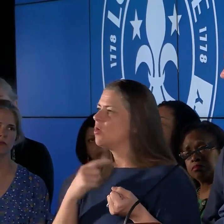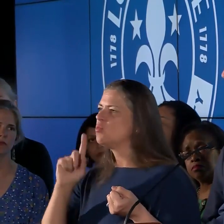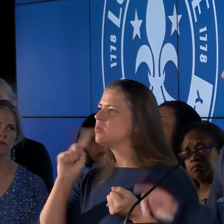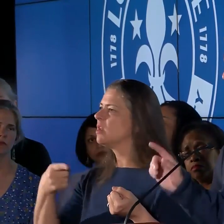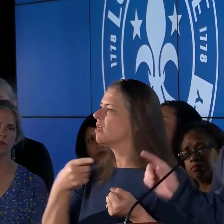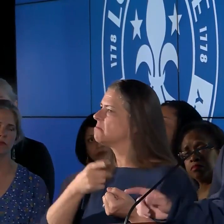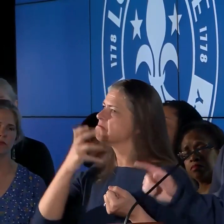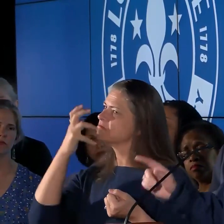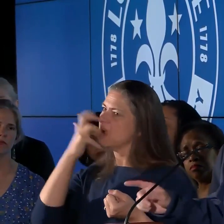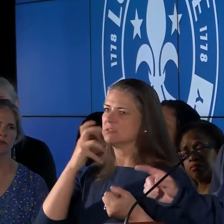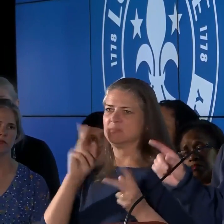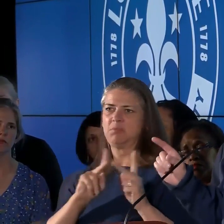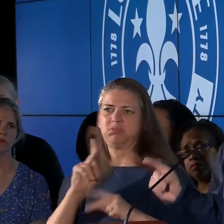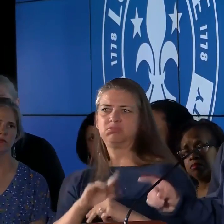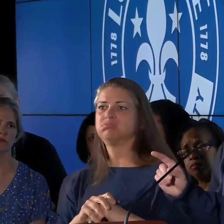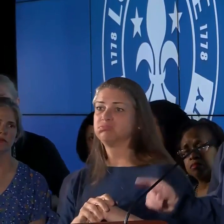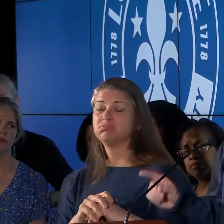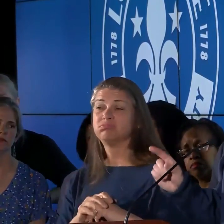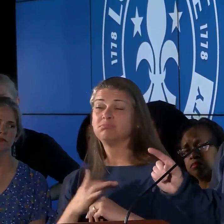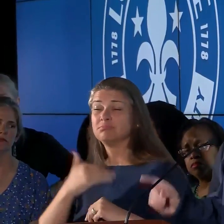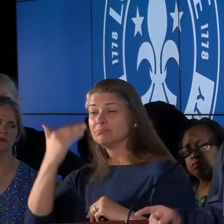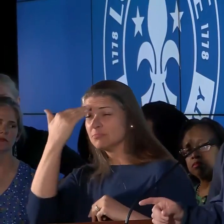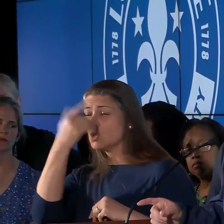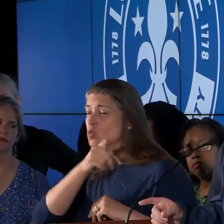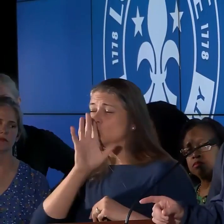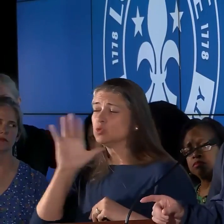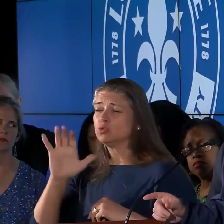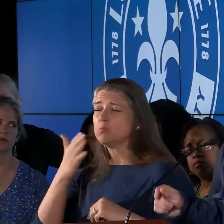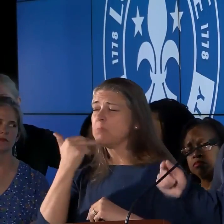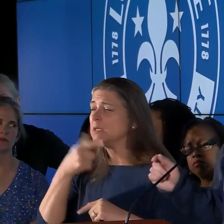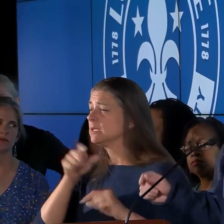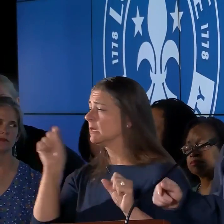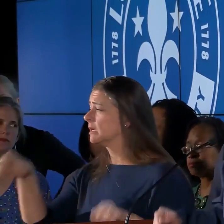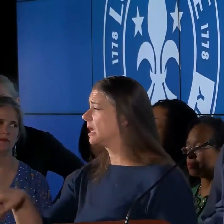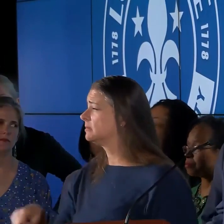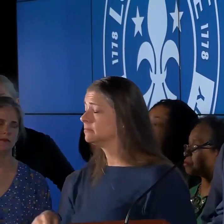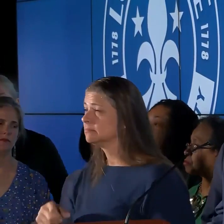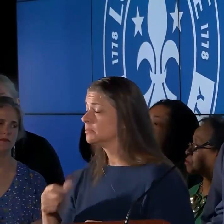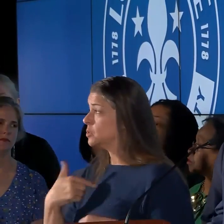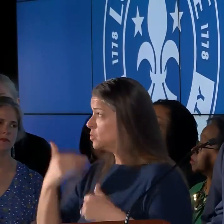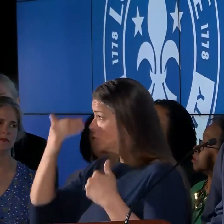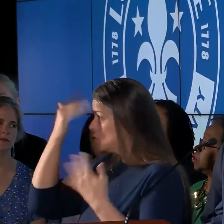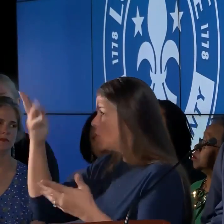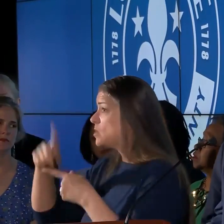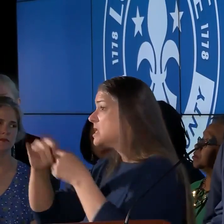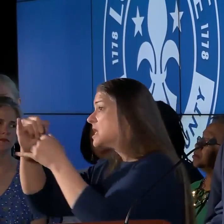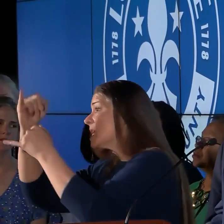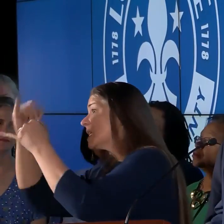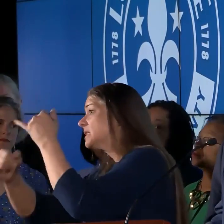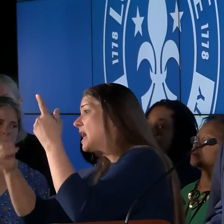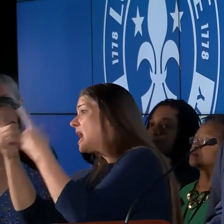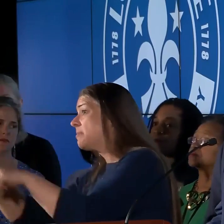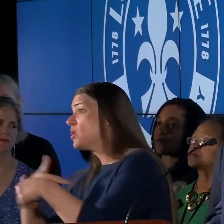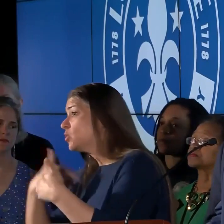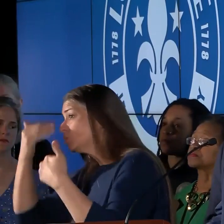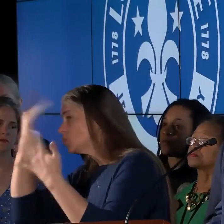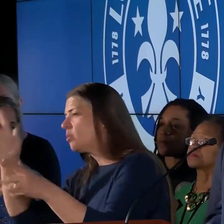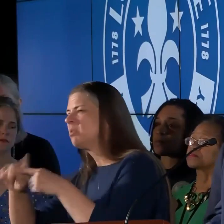amazing and listen, I know they're going to do their best and while we don't know what that outcome can be, we ought to be appreciative of them for